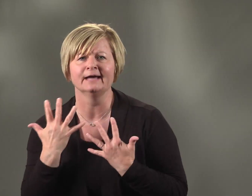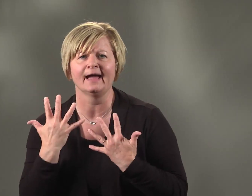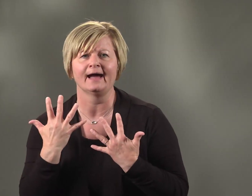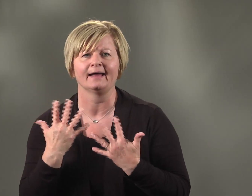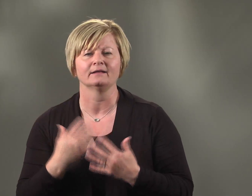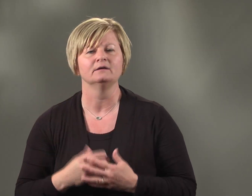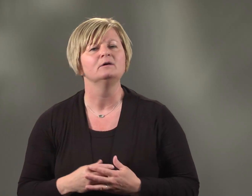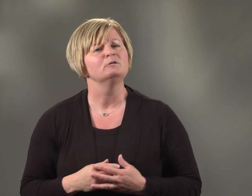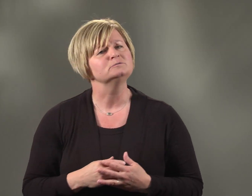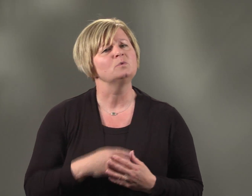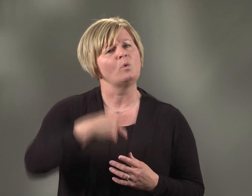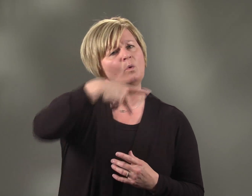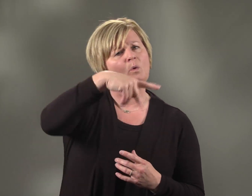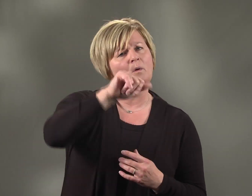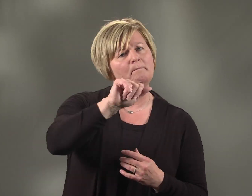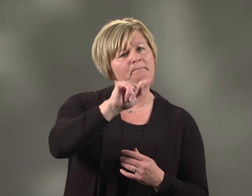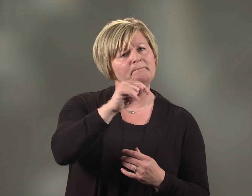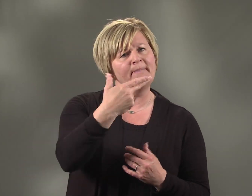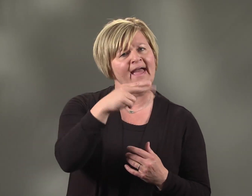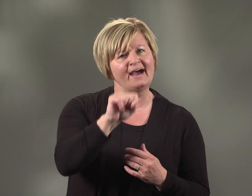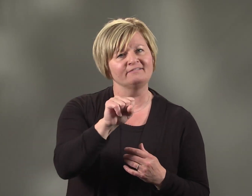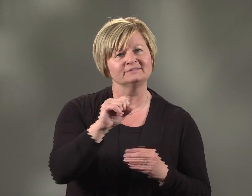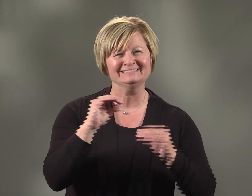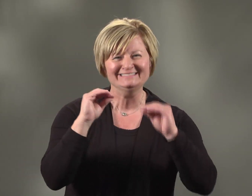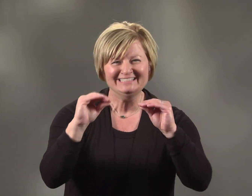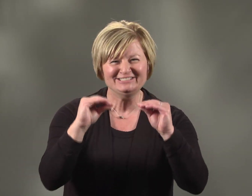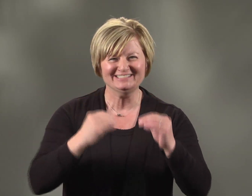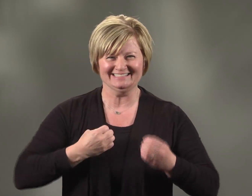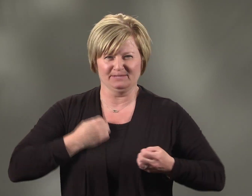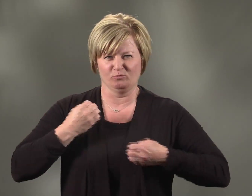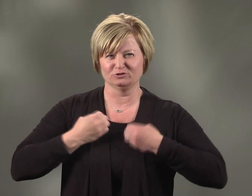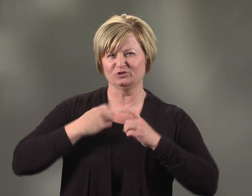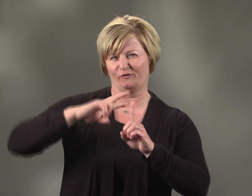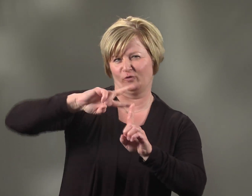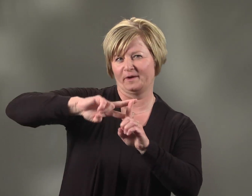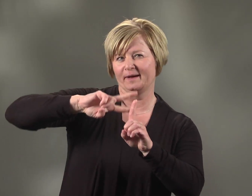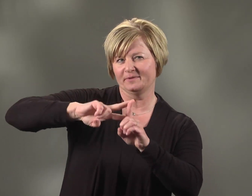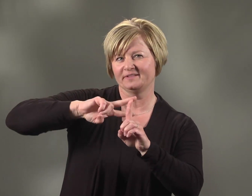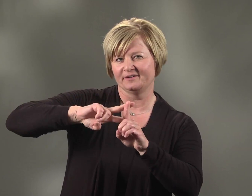or sad, and so PATHS teaches emotional vocabulary.